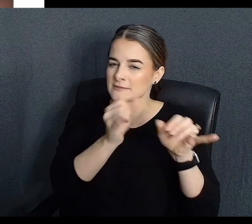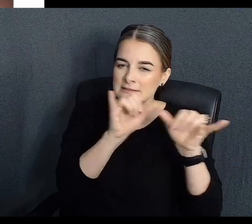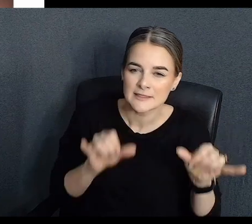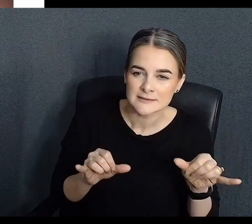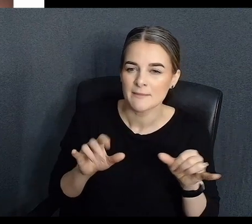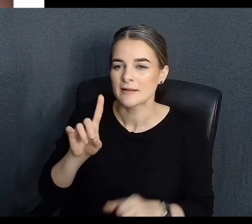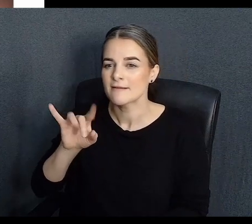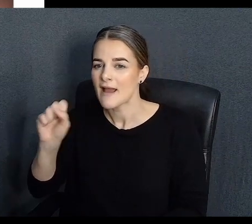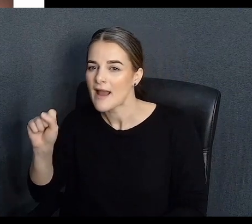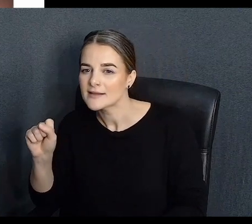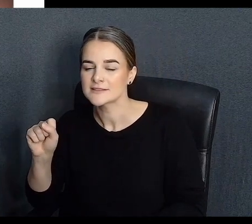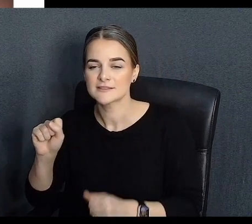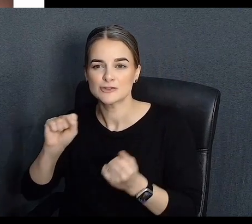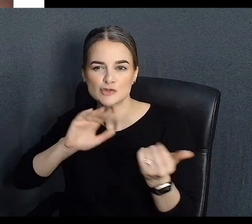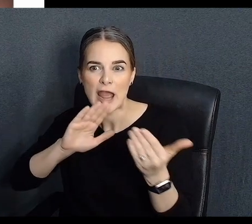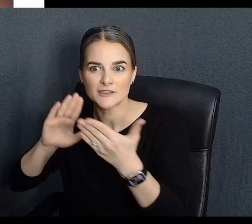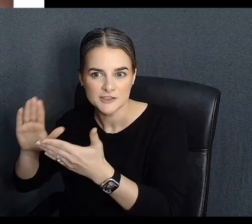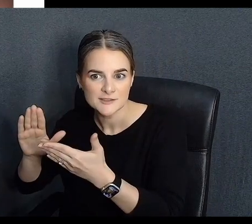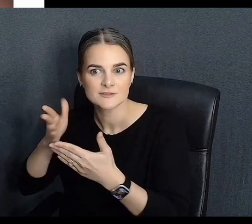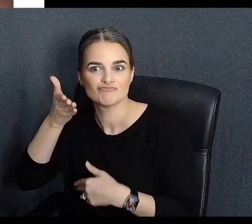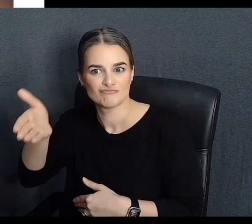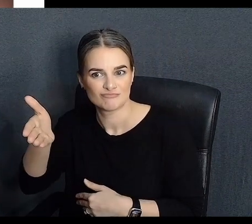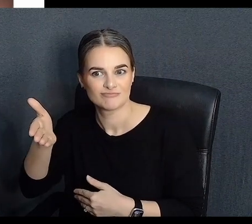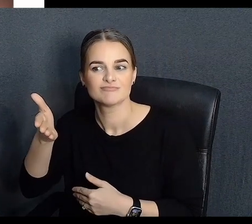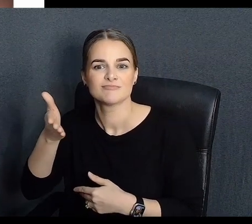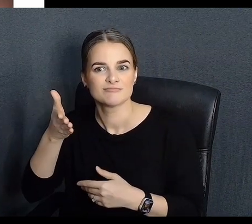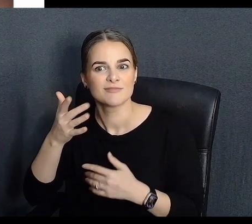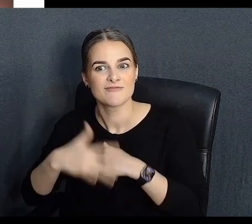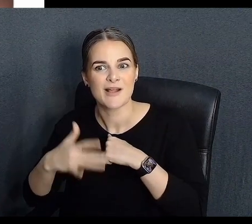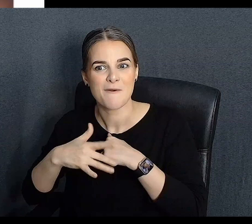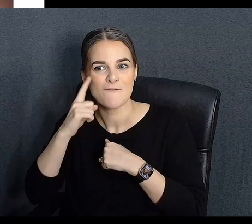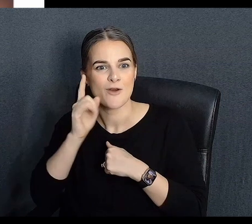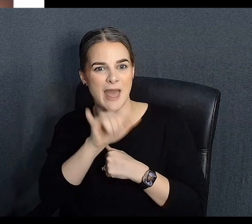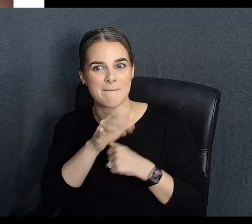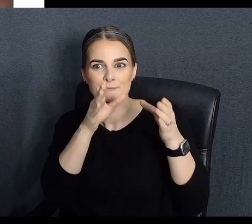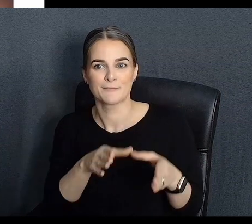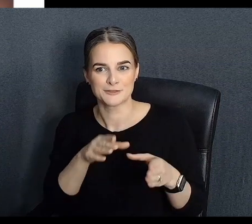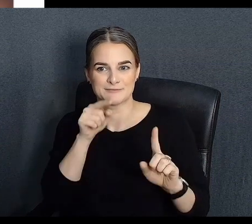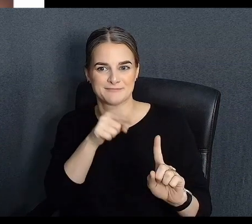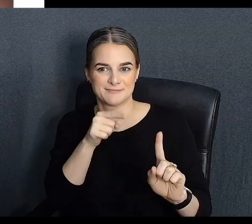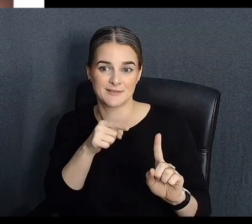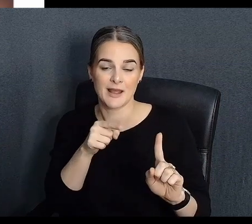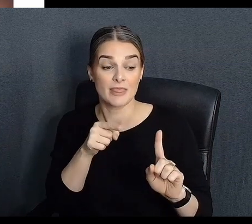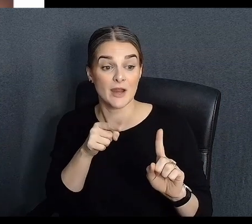and available for that individual. And then we're going to find the solutions that are going to work for that person.